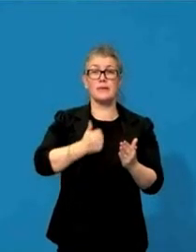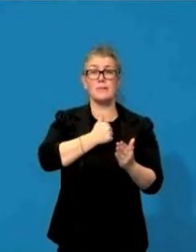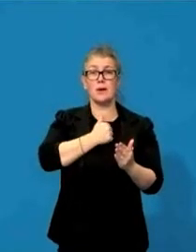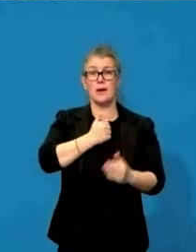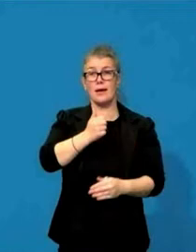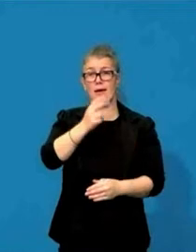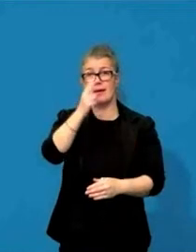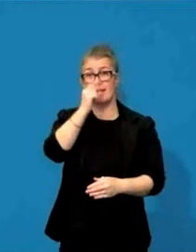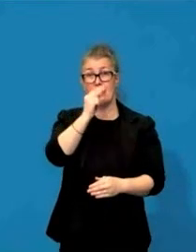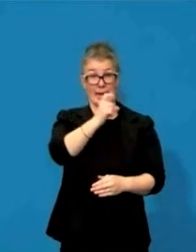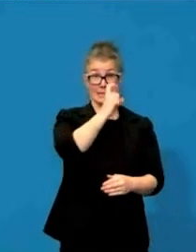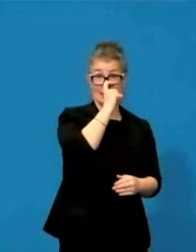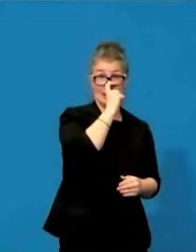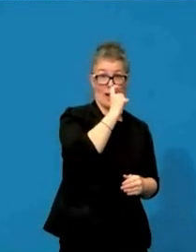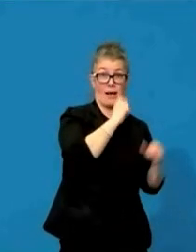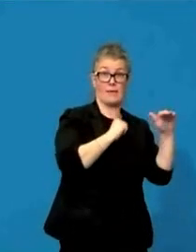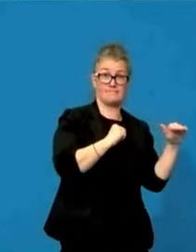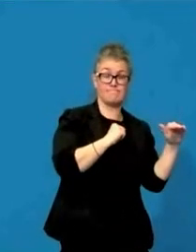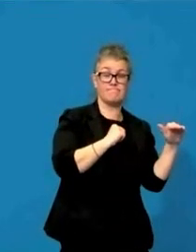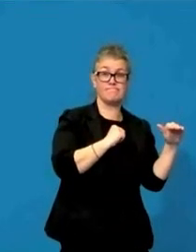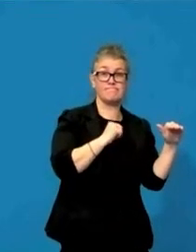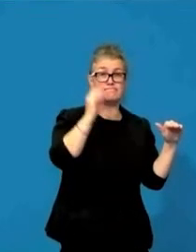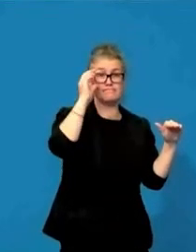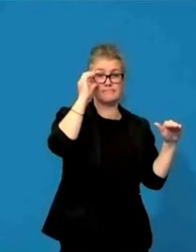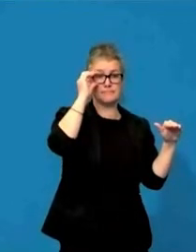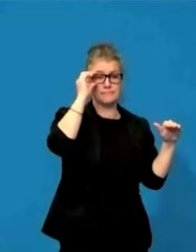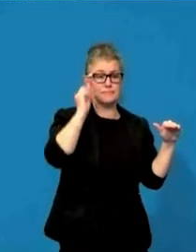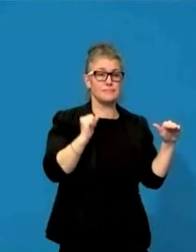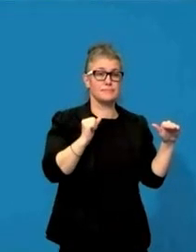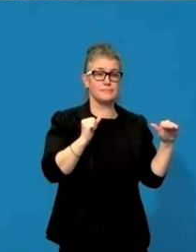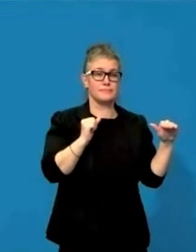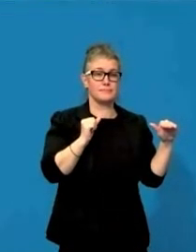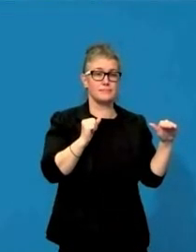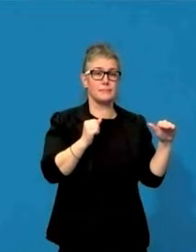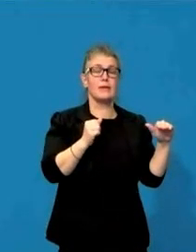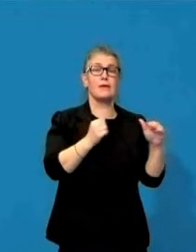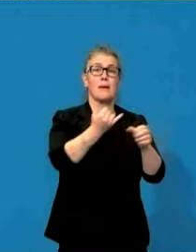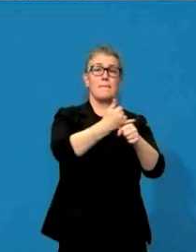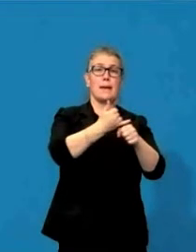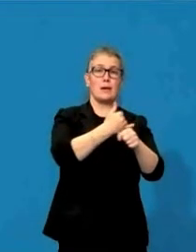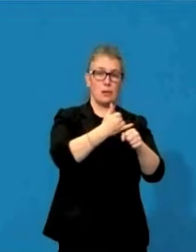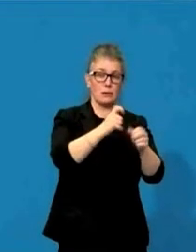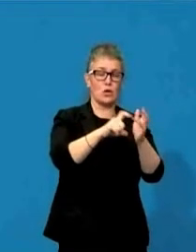sister, who a medical condition was diagnosed with mental retardation, got taken